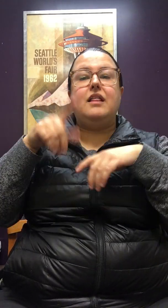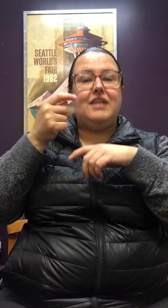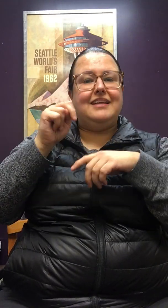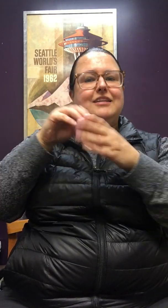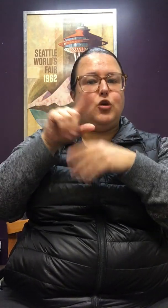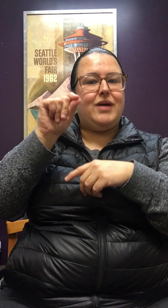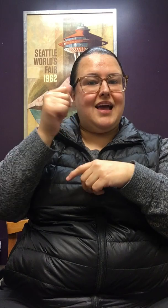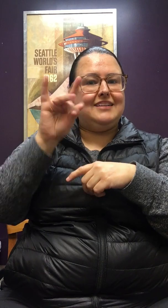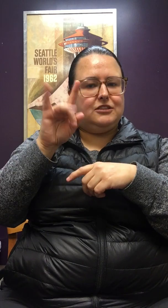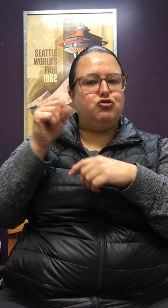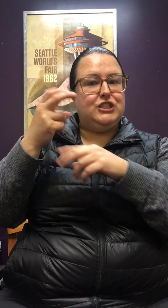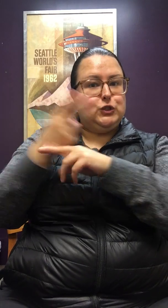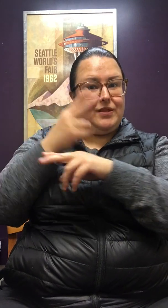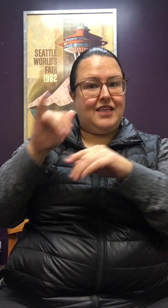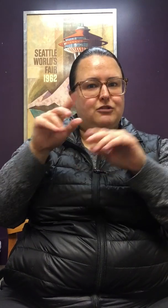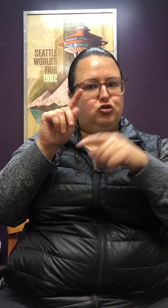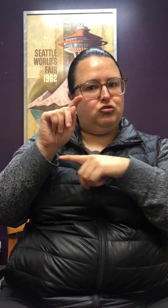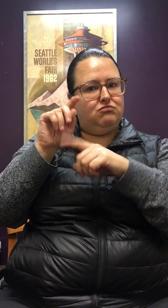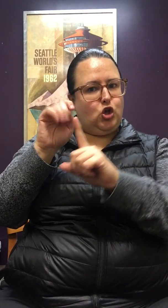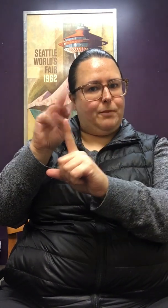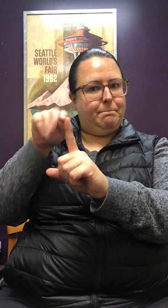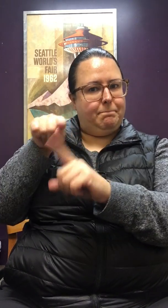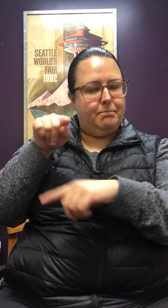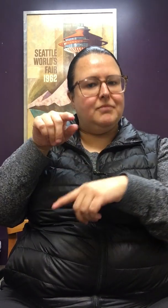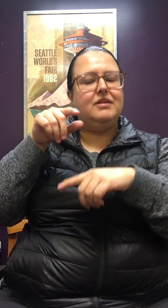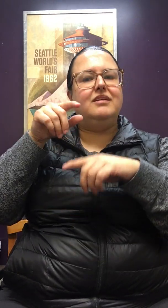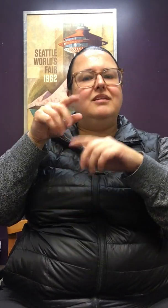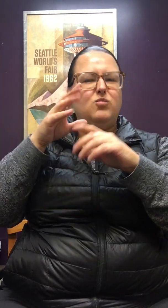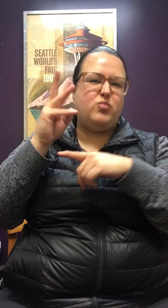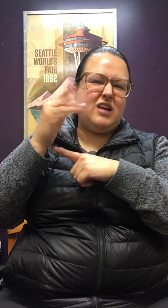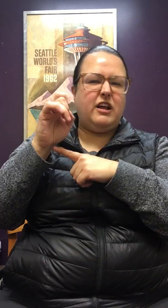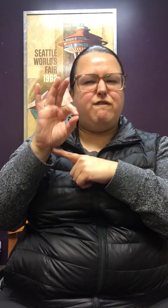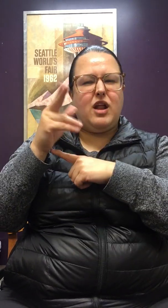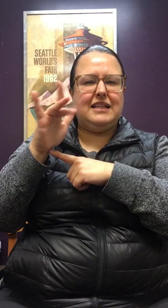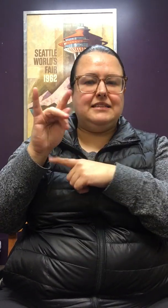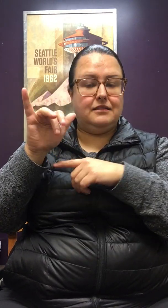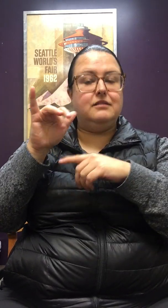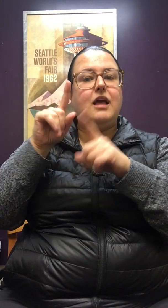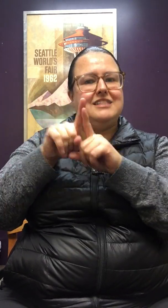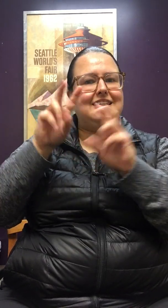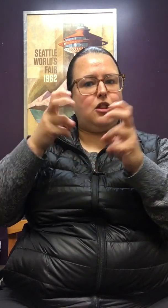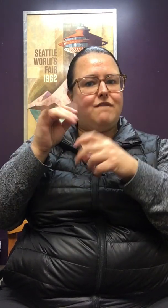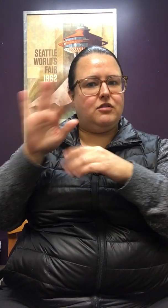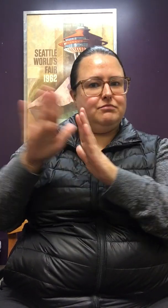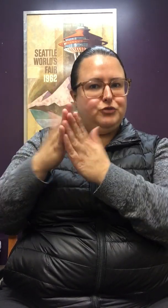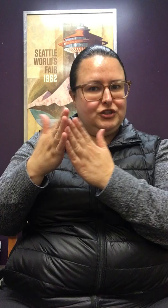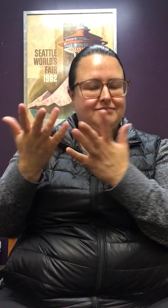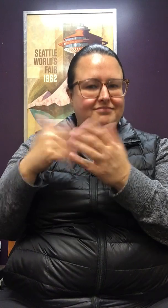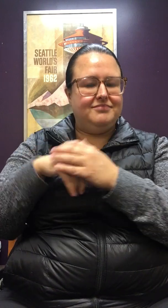In 2018, she used "White Fragility" as the title of her book.